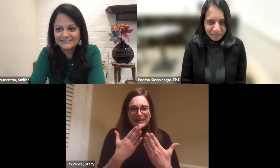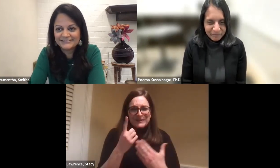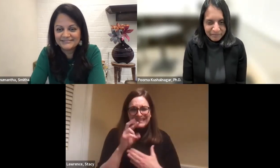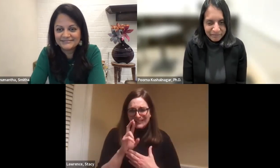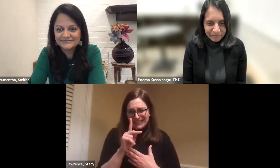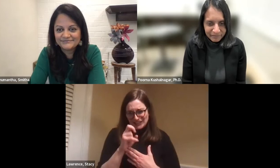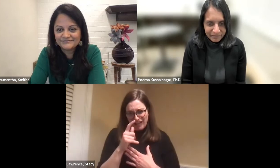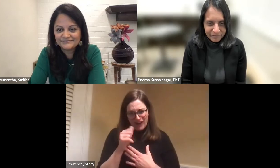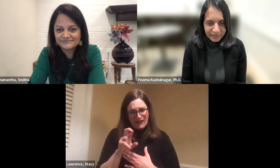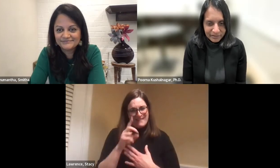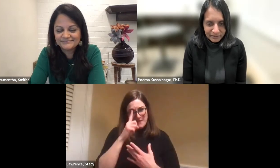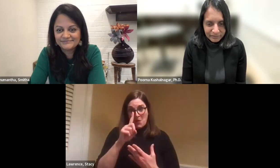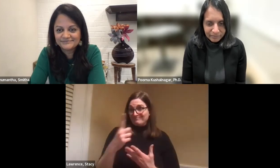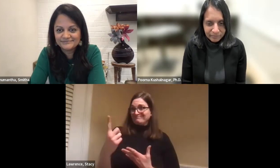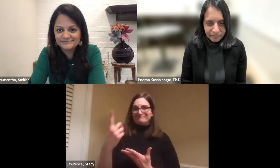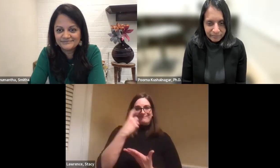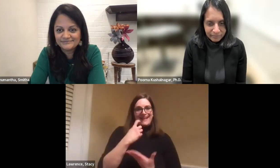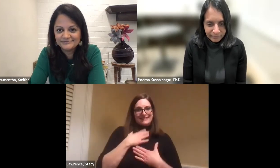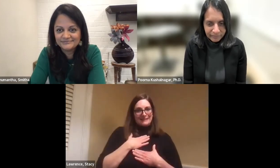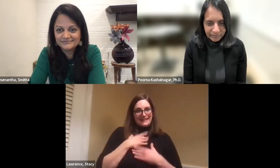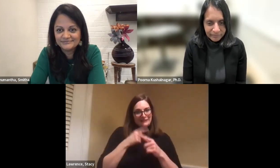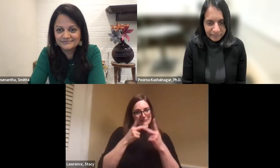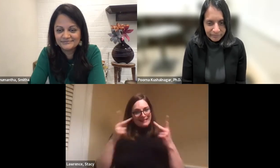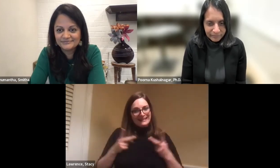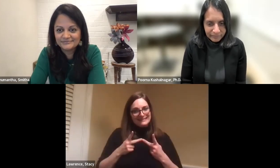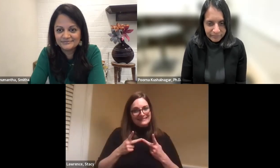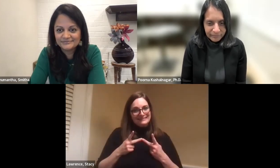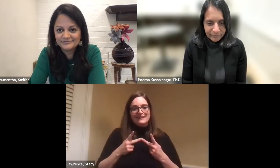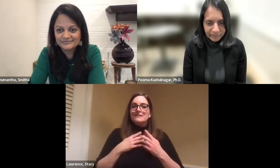about how this film came to be. Wow.